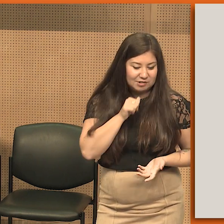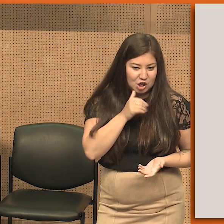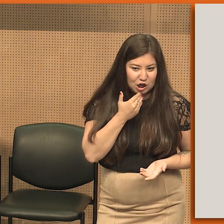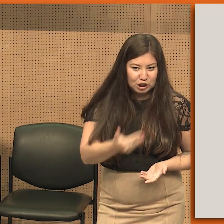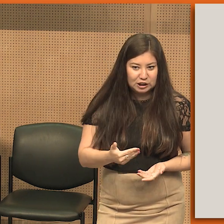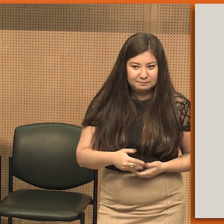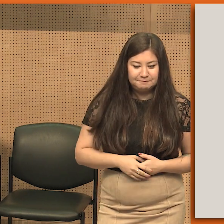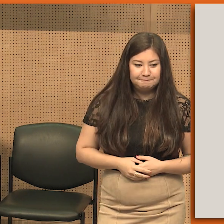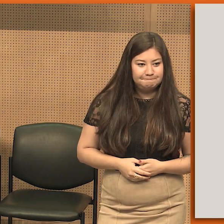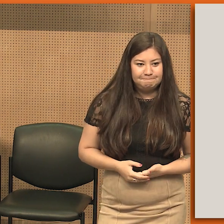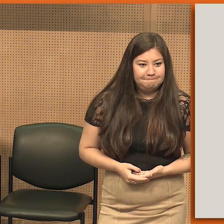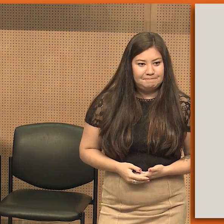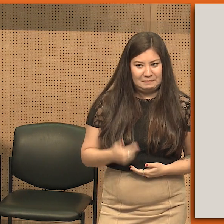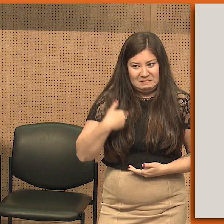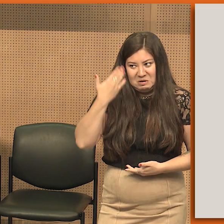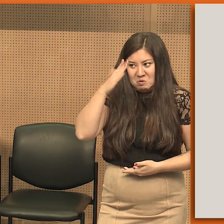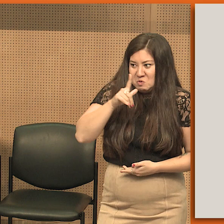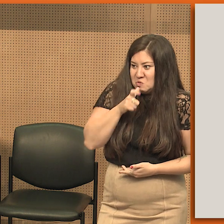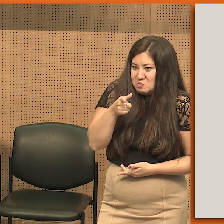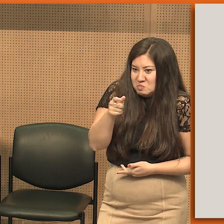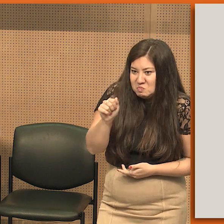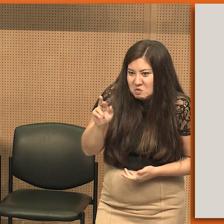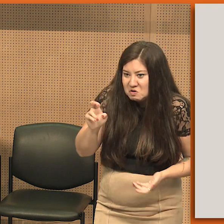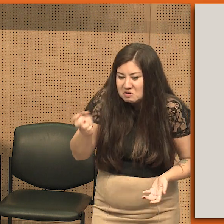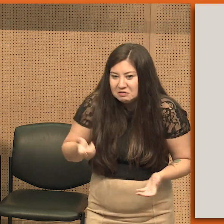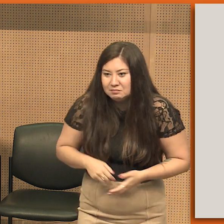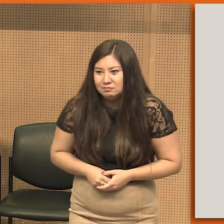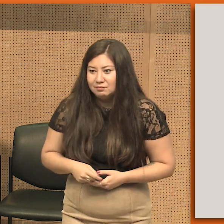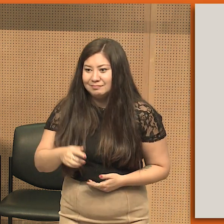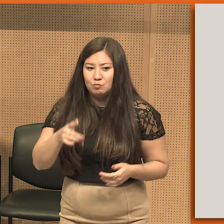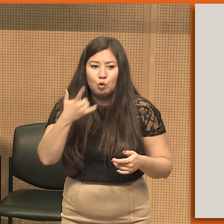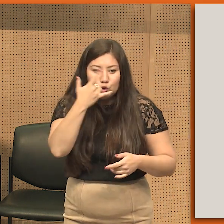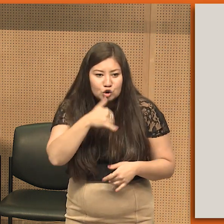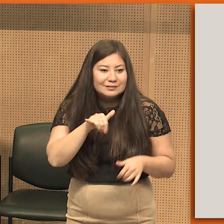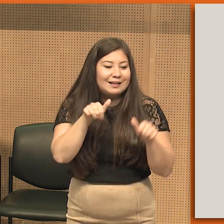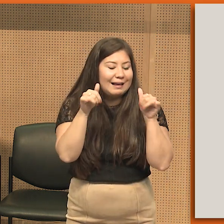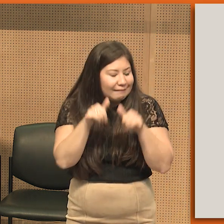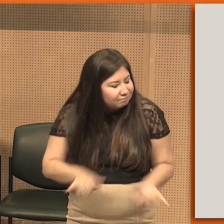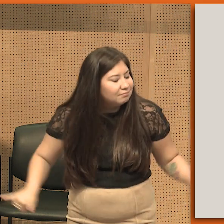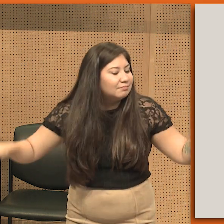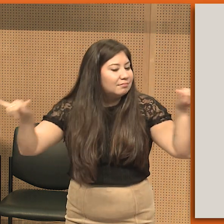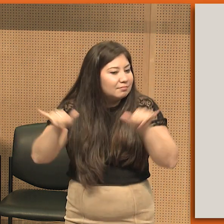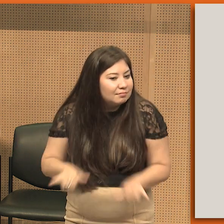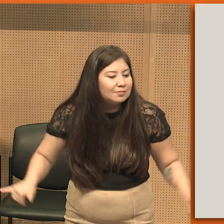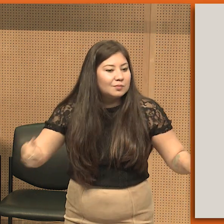about my personal statement. They didn't know who I was from my personal statement.